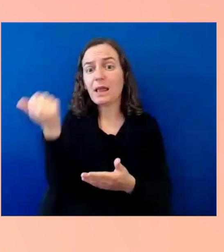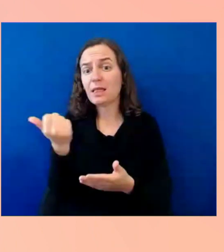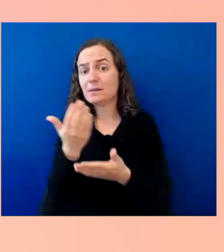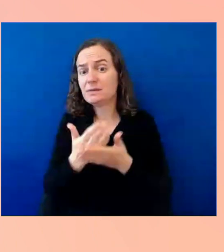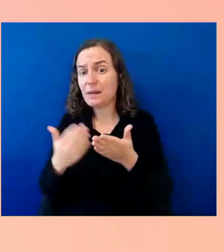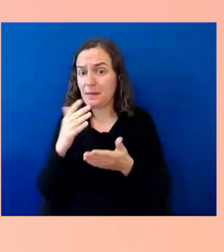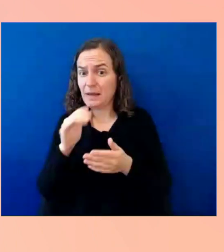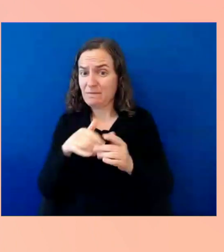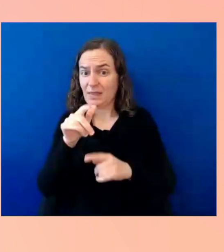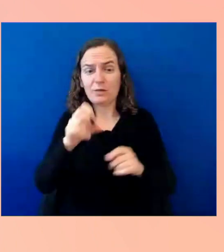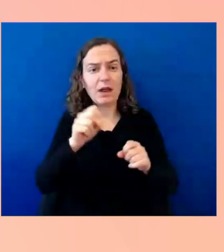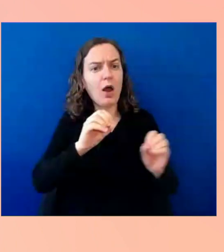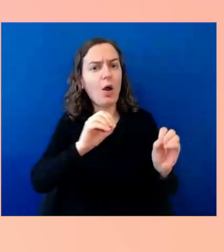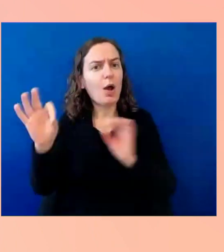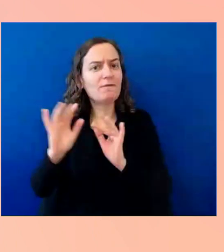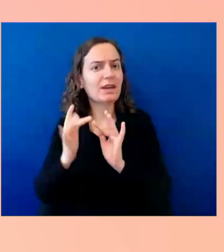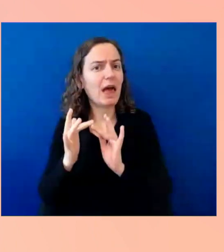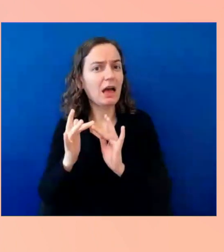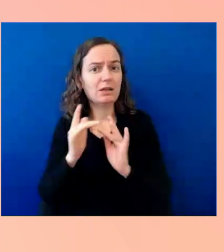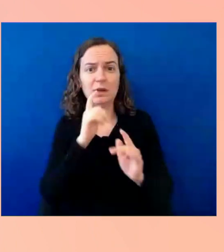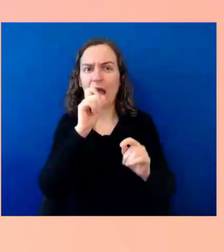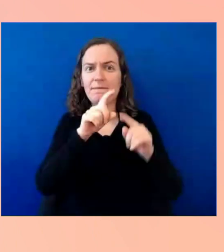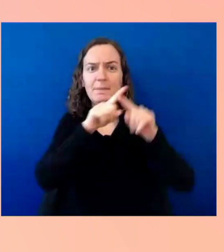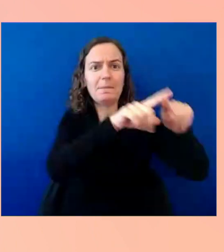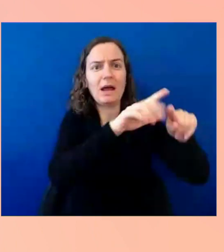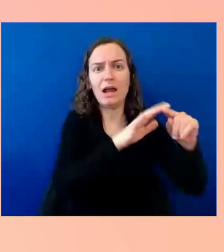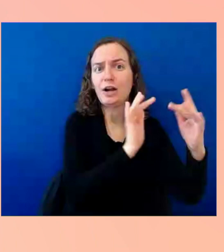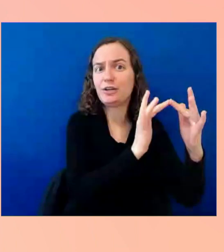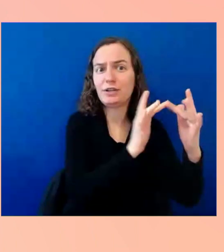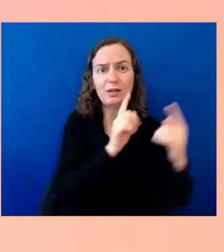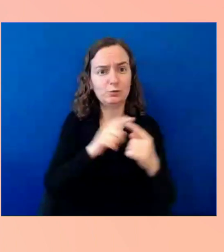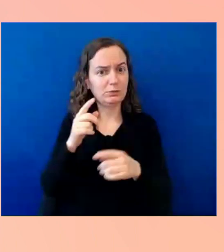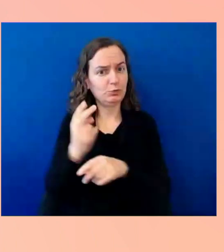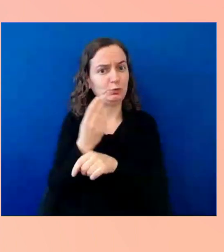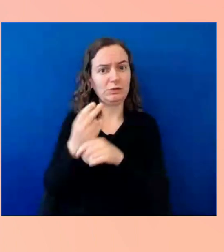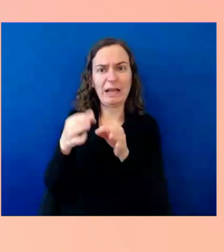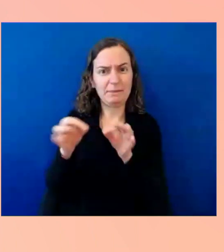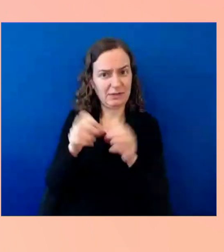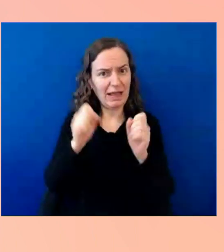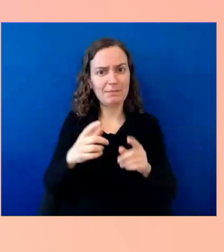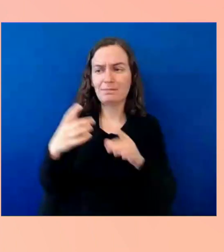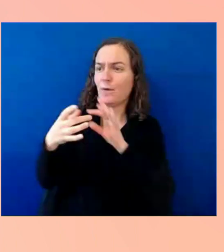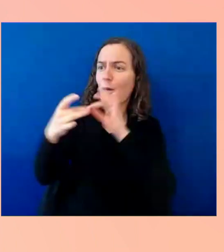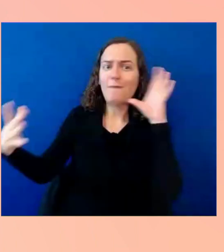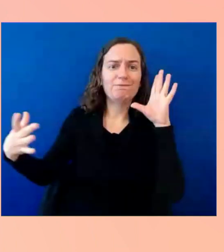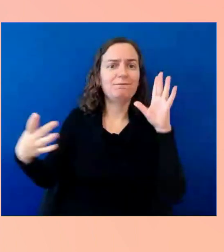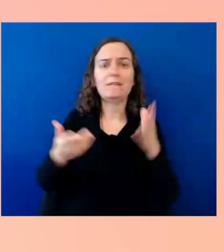Windows Live Captions are available wherever you are because you do not need to have an Internet connection.